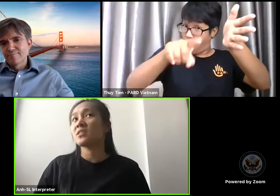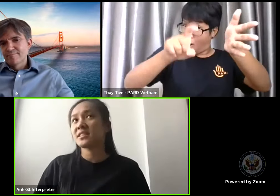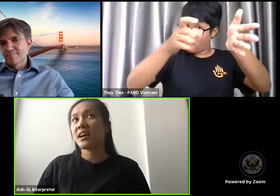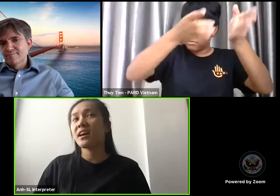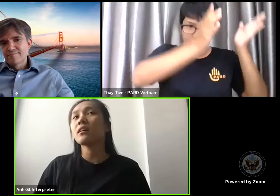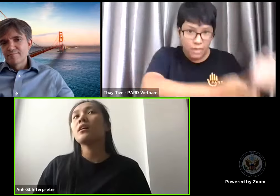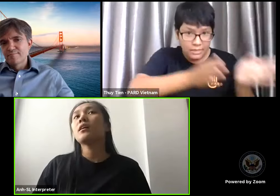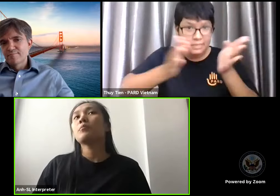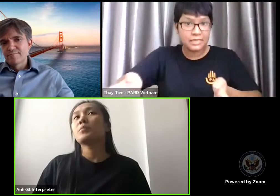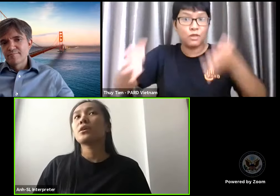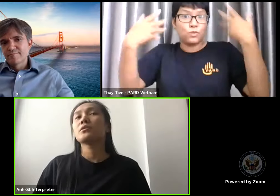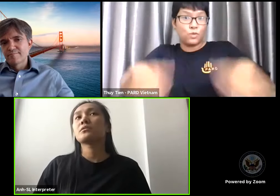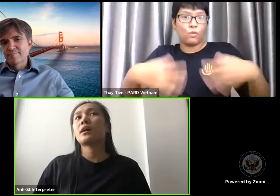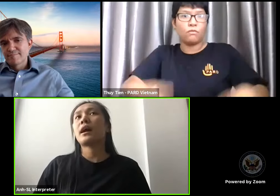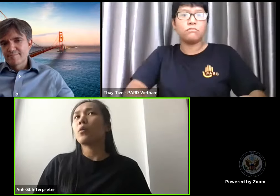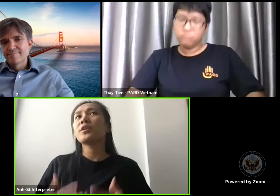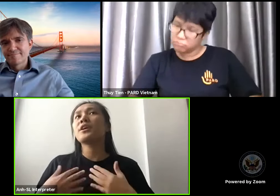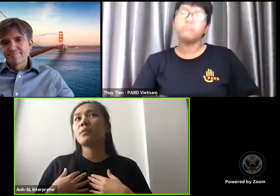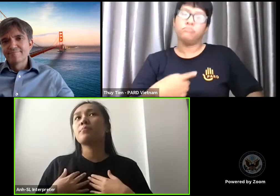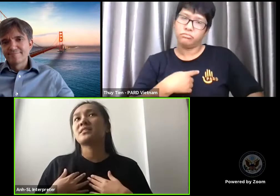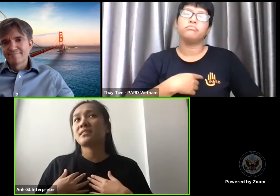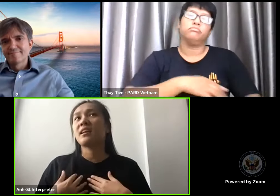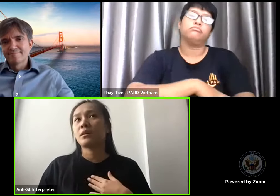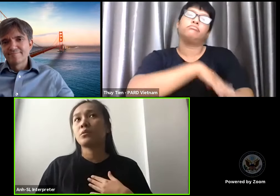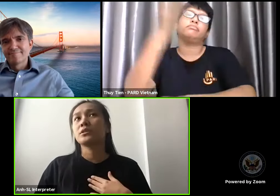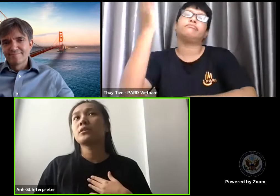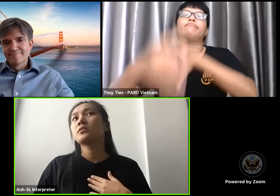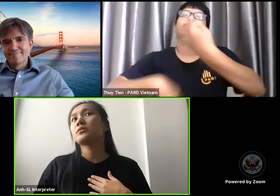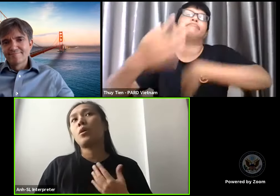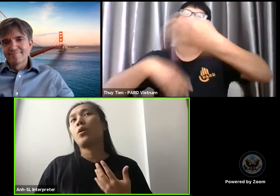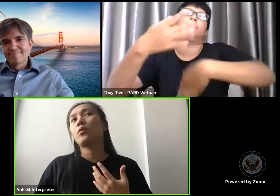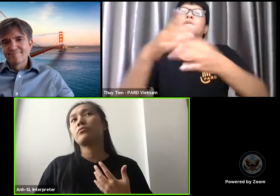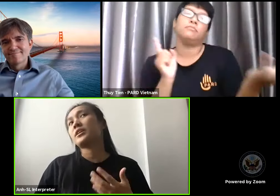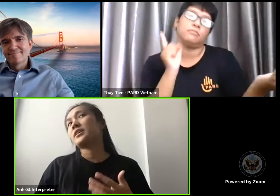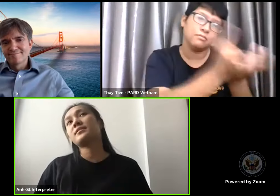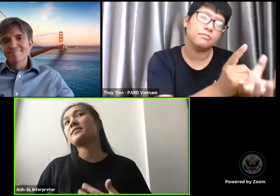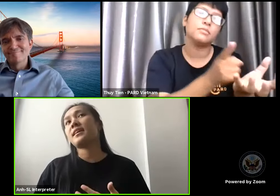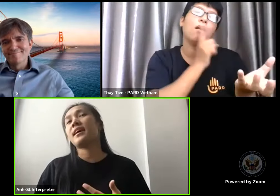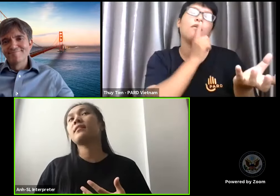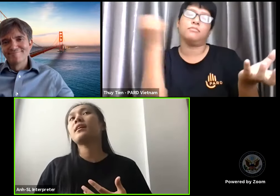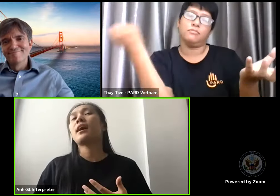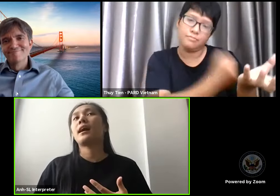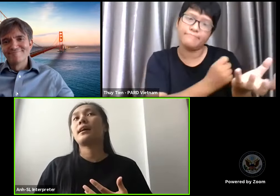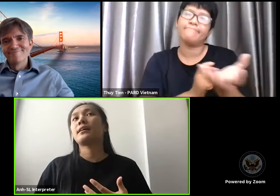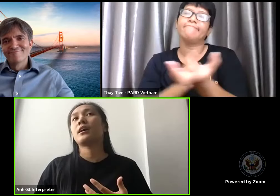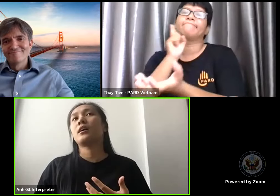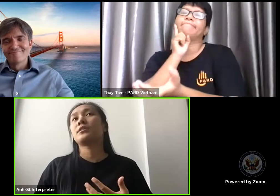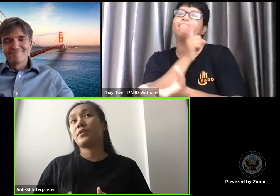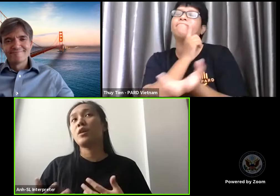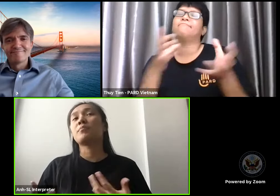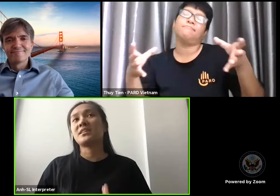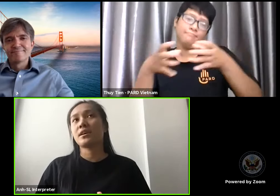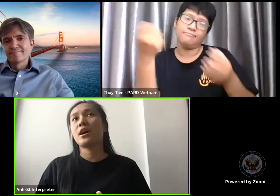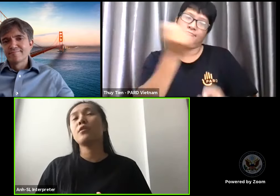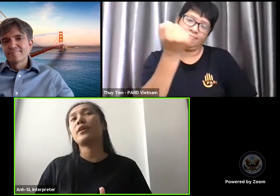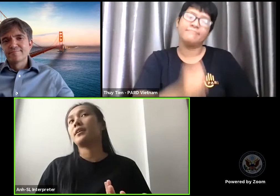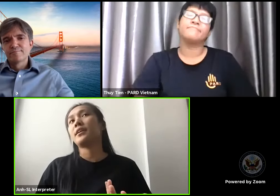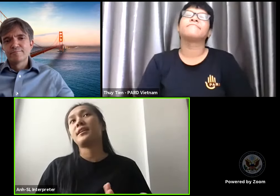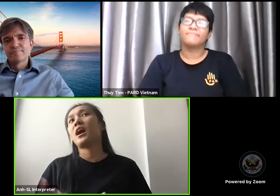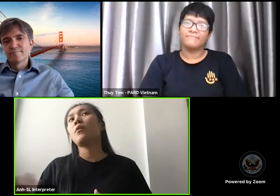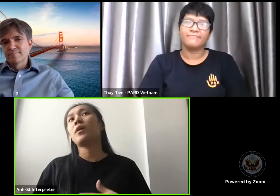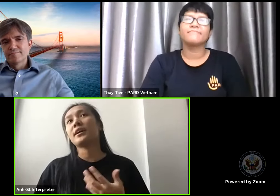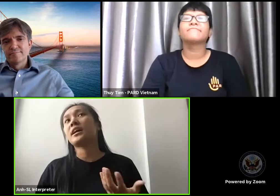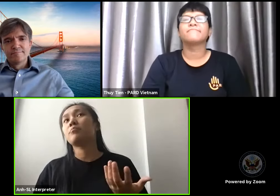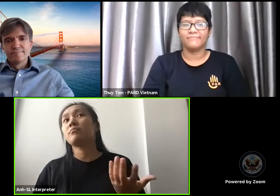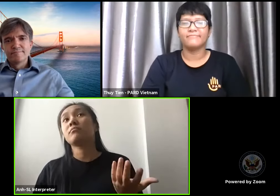or sad because I already had my sign language, so since then I developed myself and then now I can